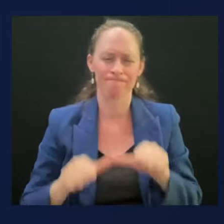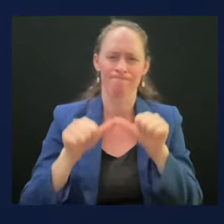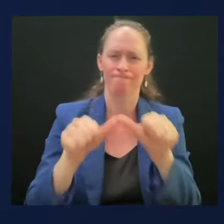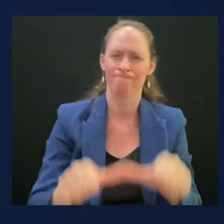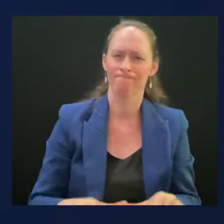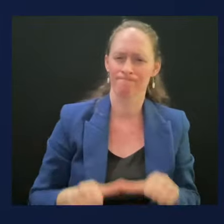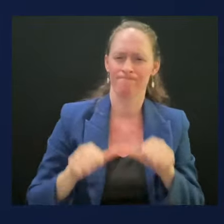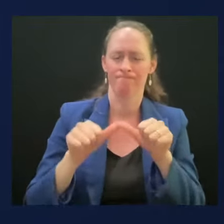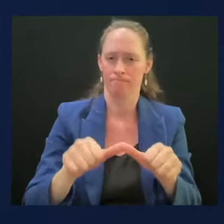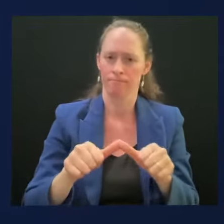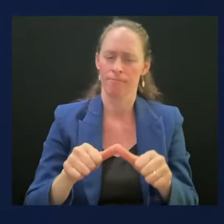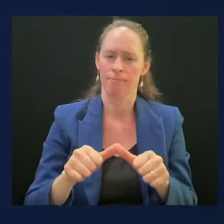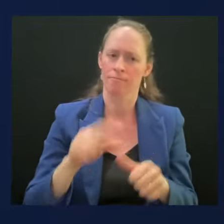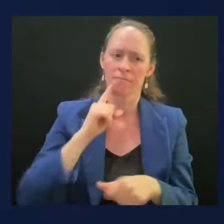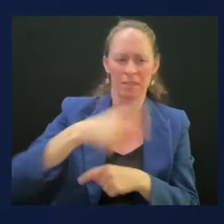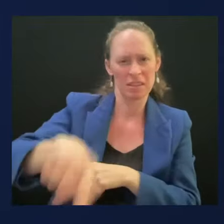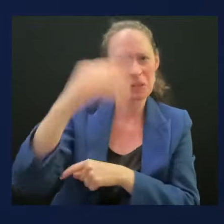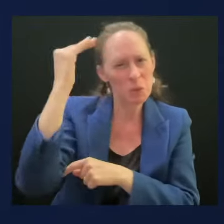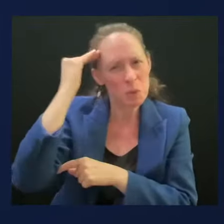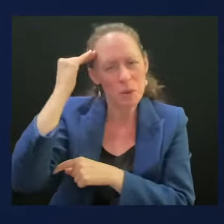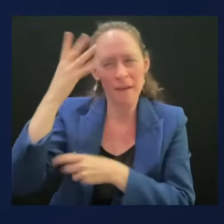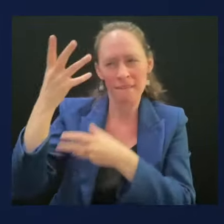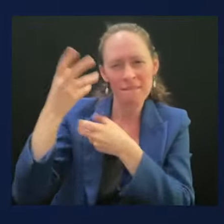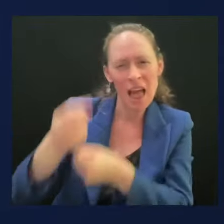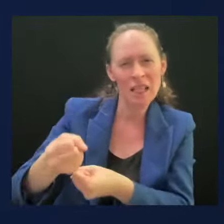we will be worthy of their sacrifice.